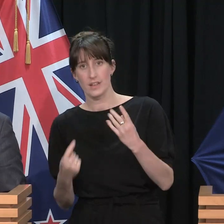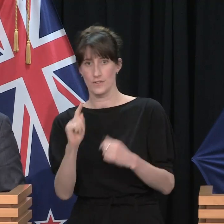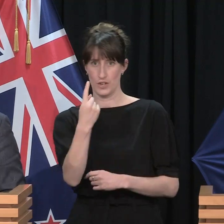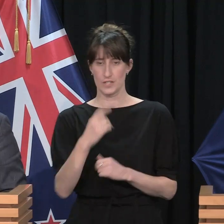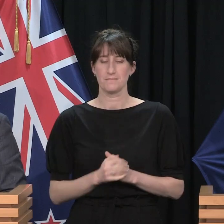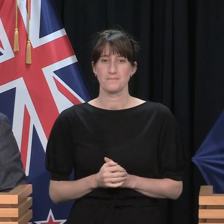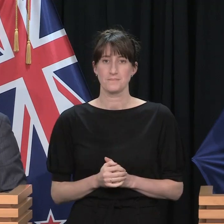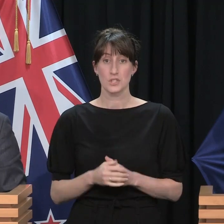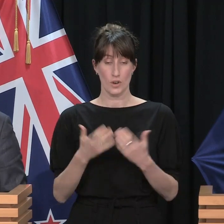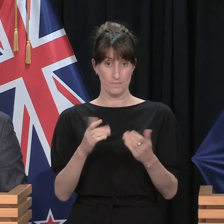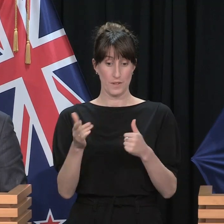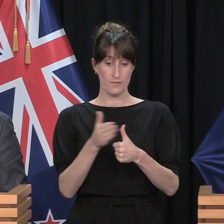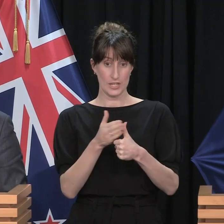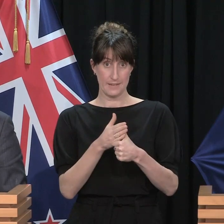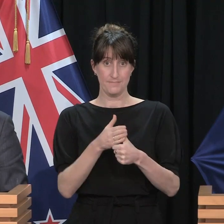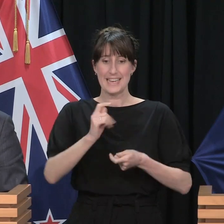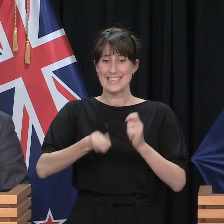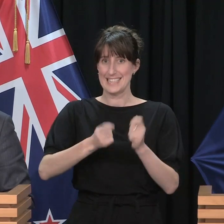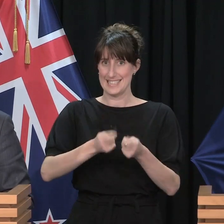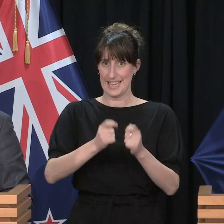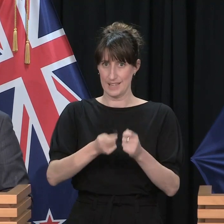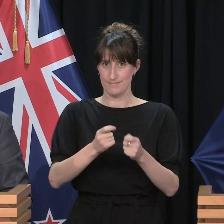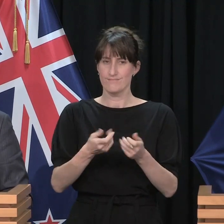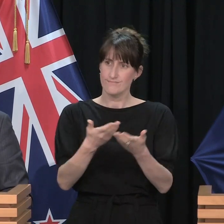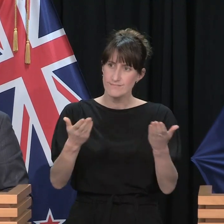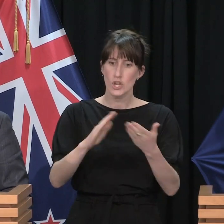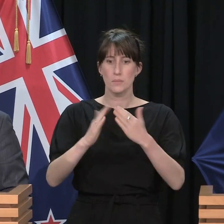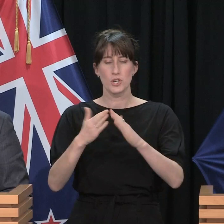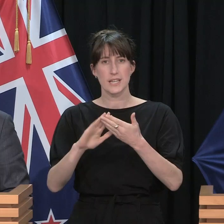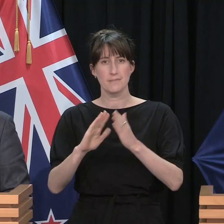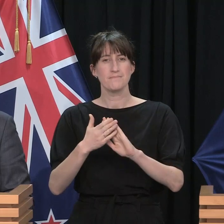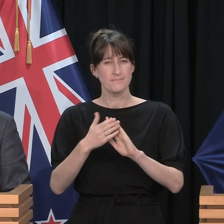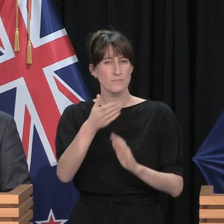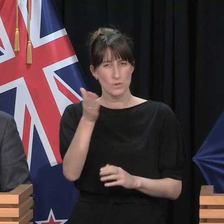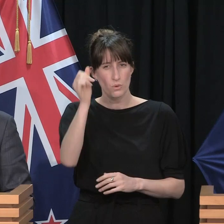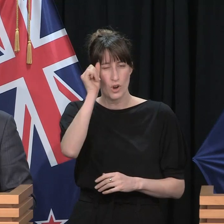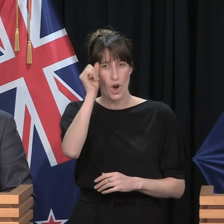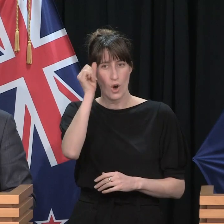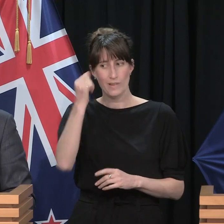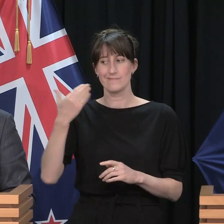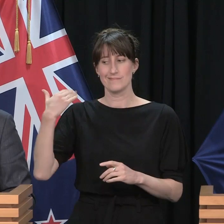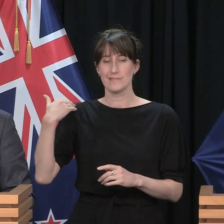the other issues which I know that you will also want to ask about. First, testing in the